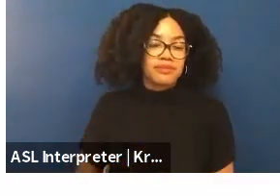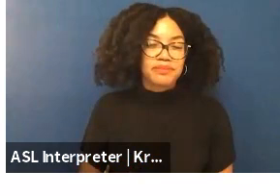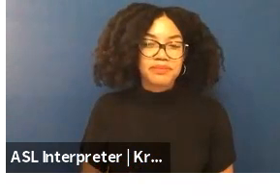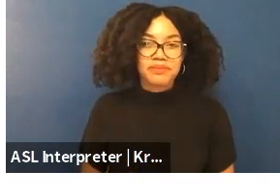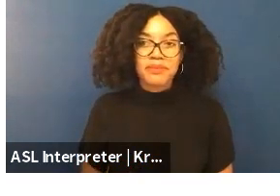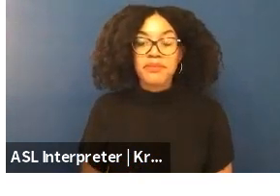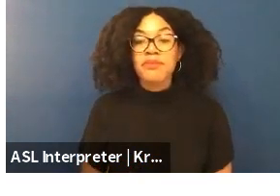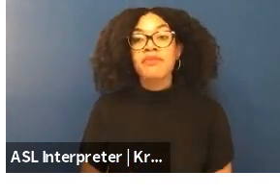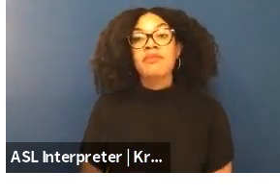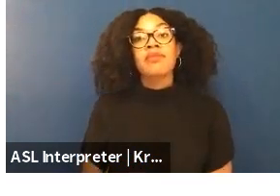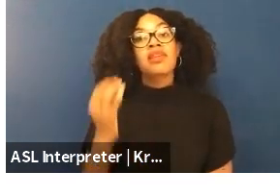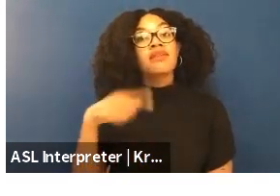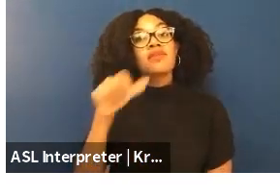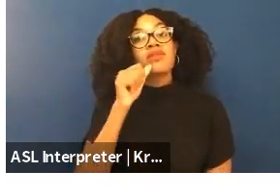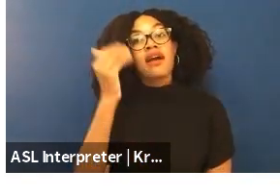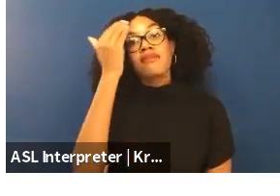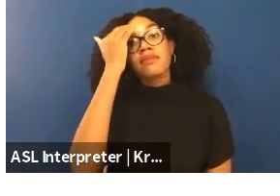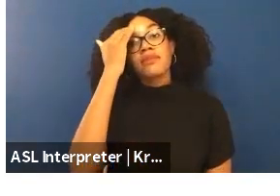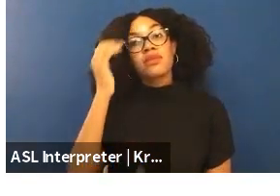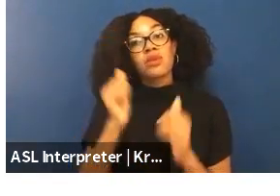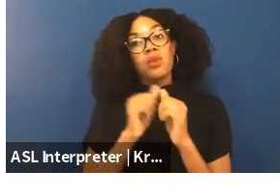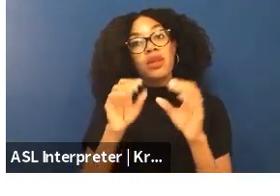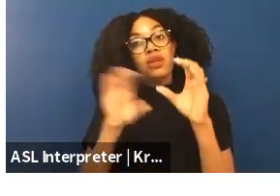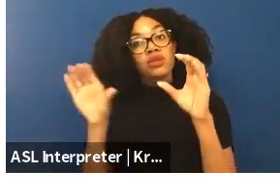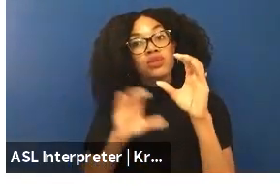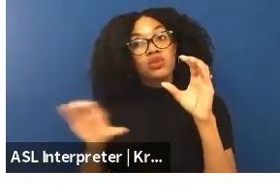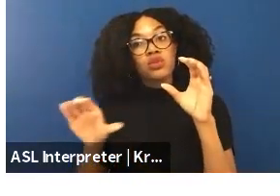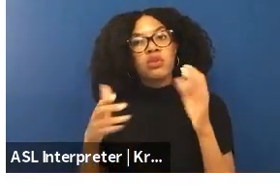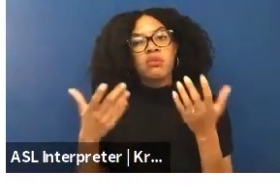And if you aren't familiar with Zoom and how this is set up, this is a screenshot